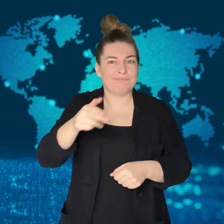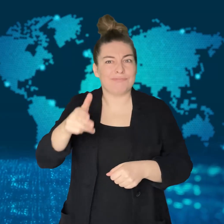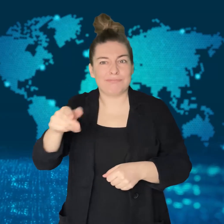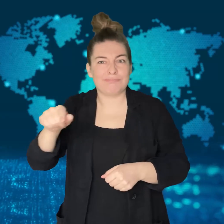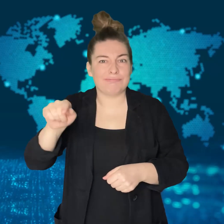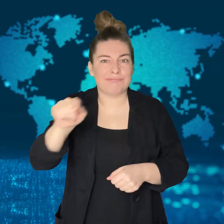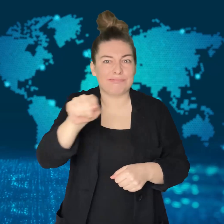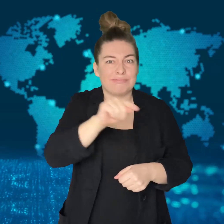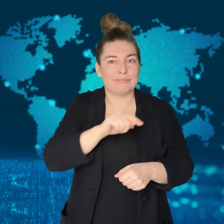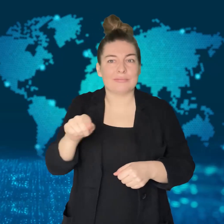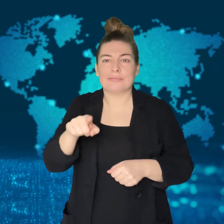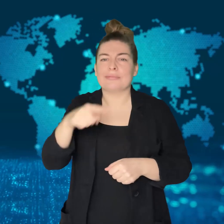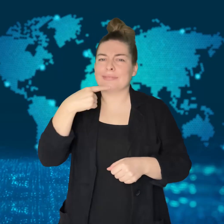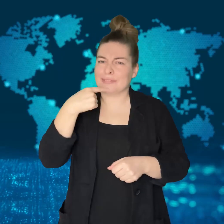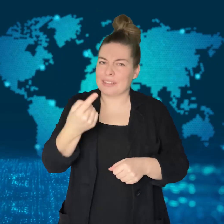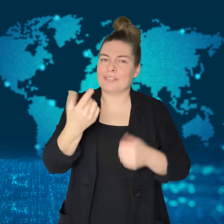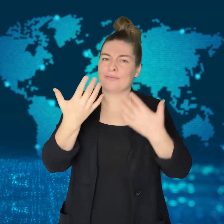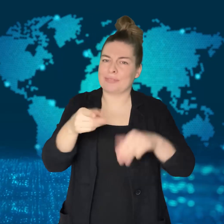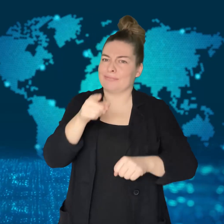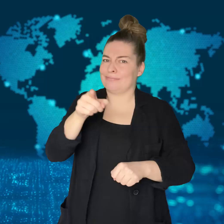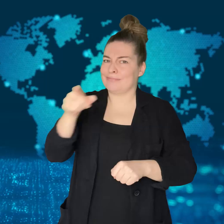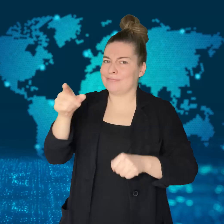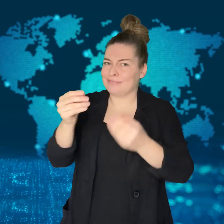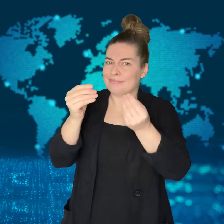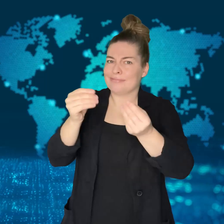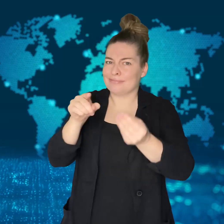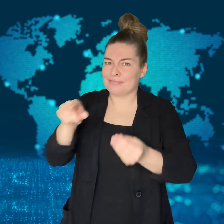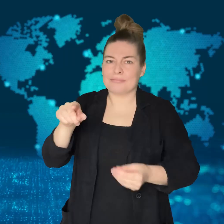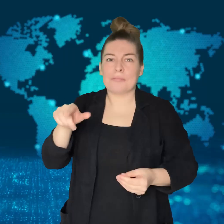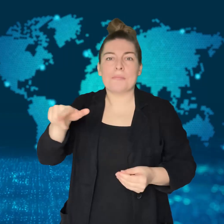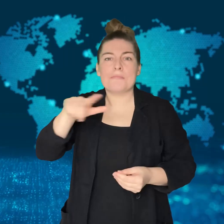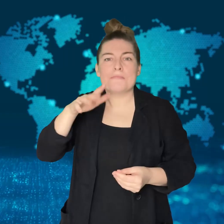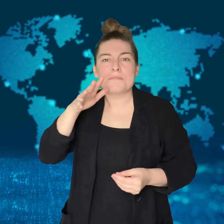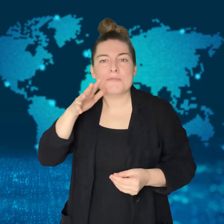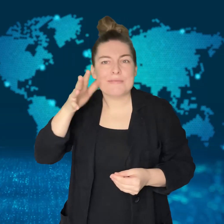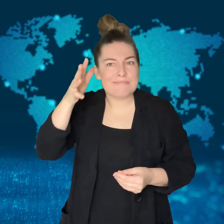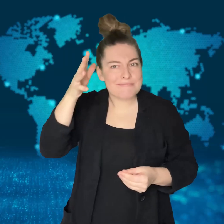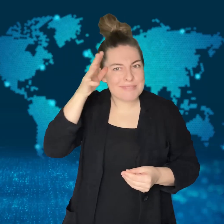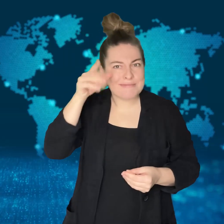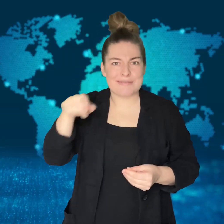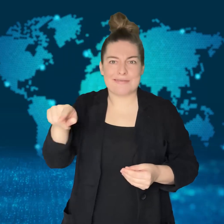Federal and Wisconsin state law makes it illegal for